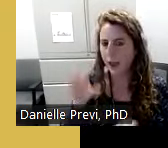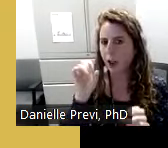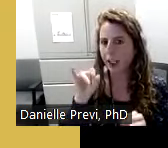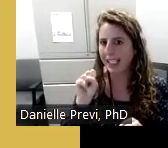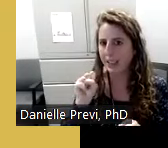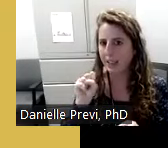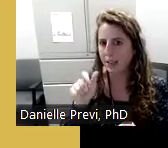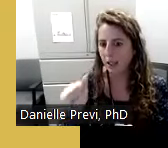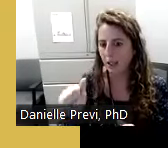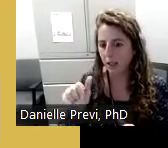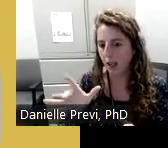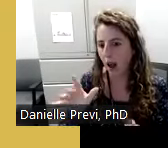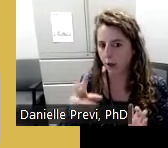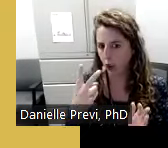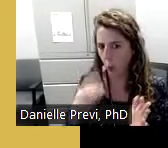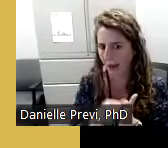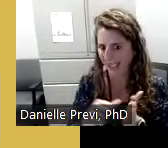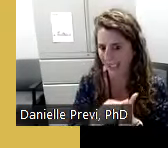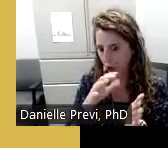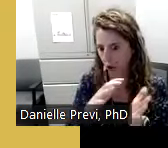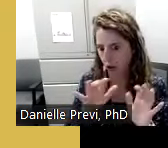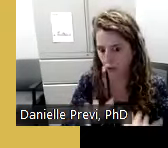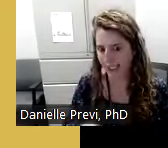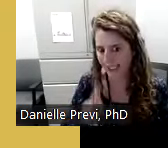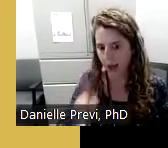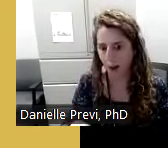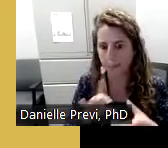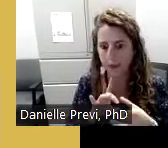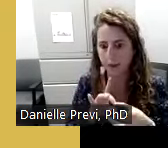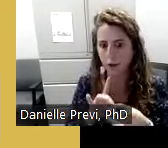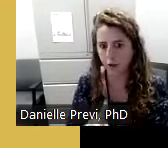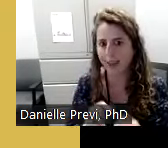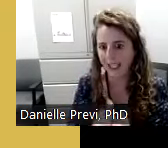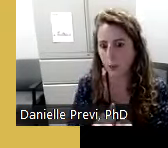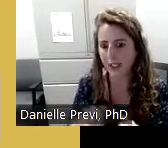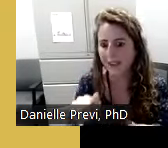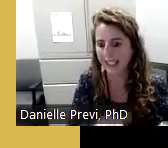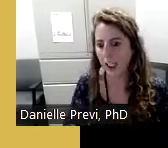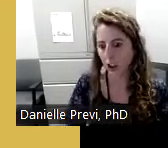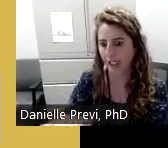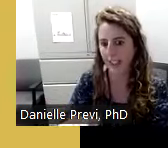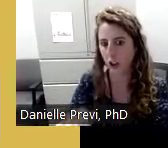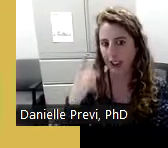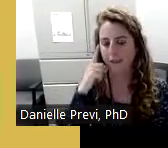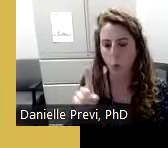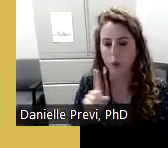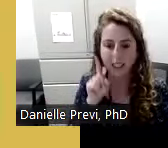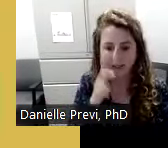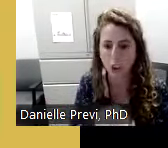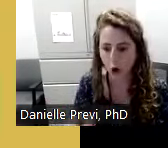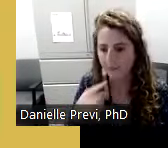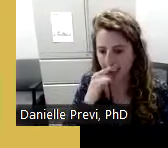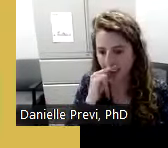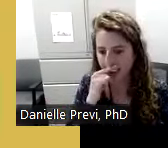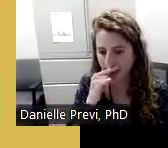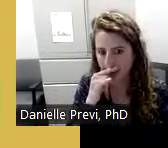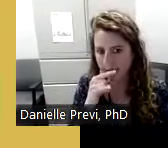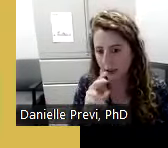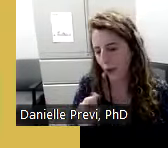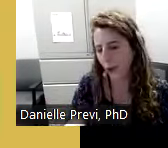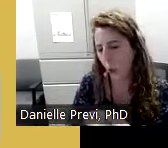for example, there is actually a two-page write-up related to standardizing it and norming it for